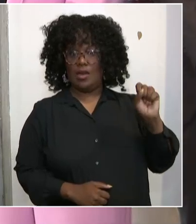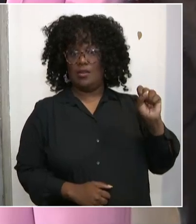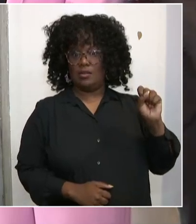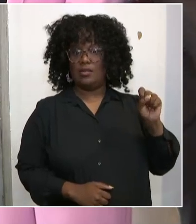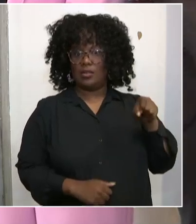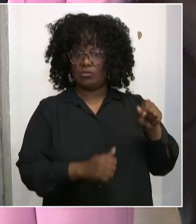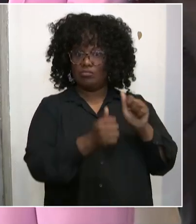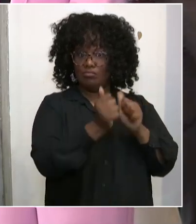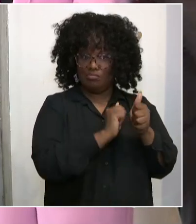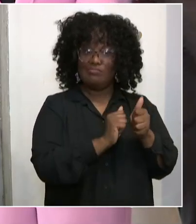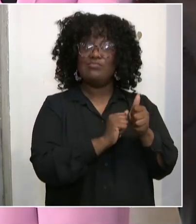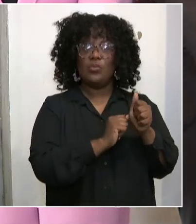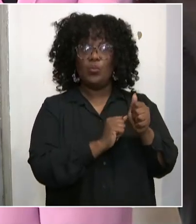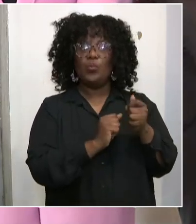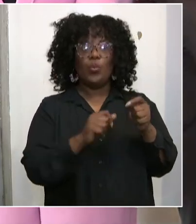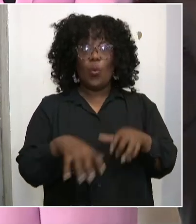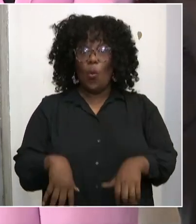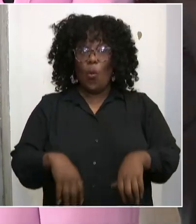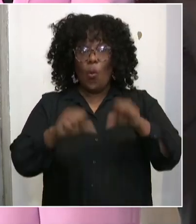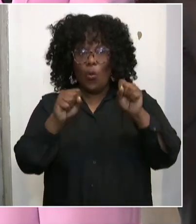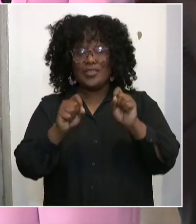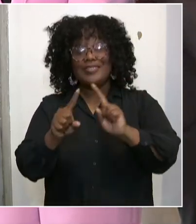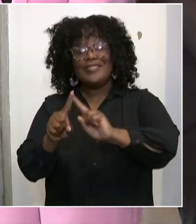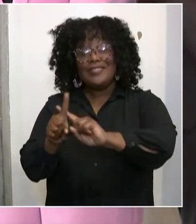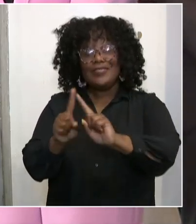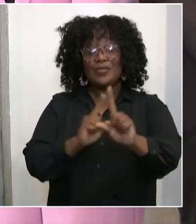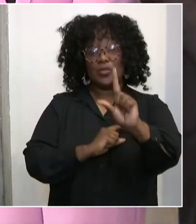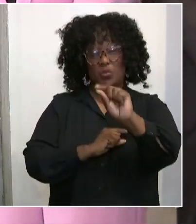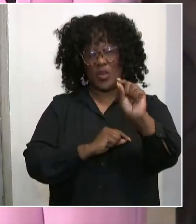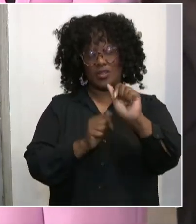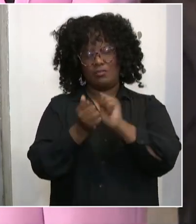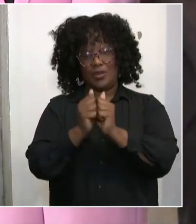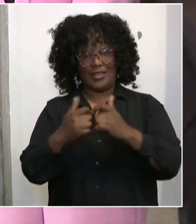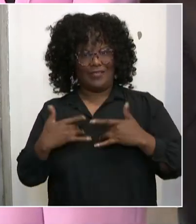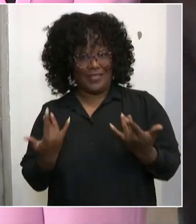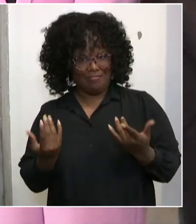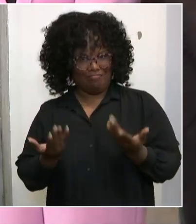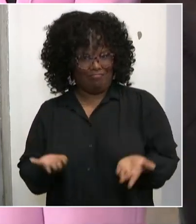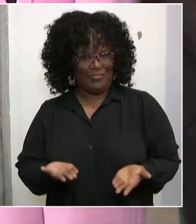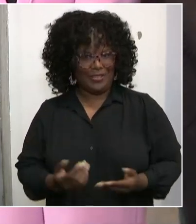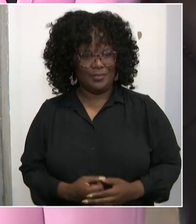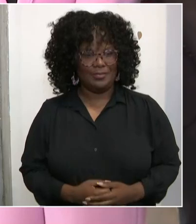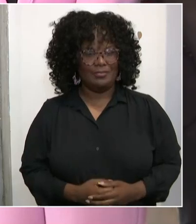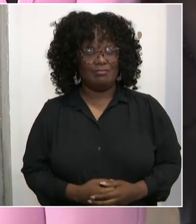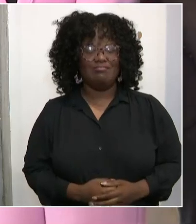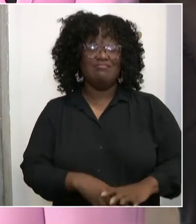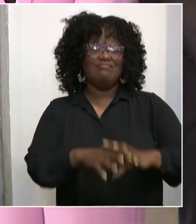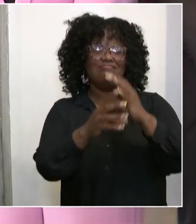events during World Pride, so we're really, really excited. It's almost 3 years in the making and I